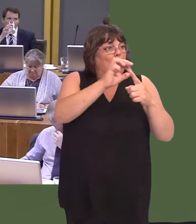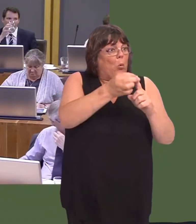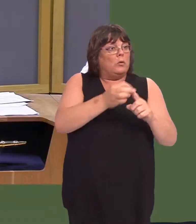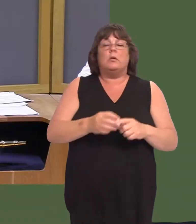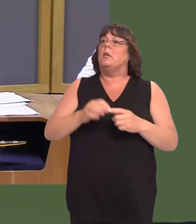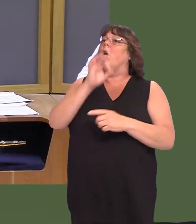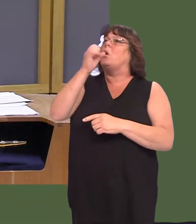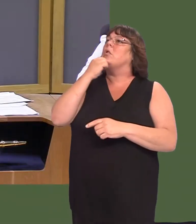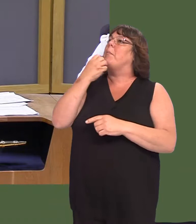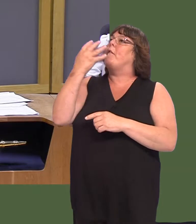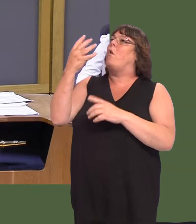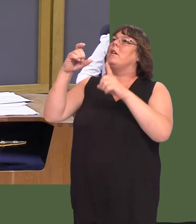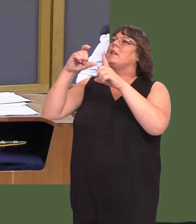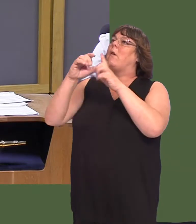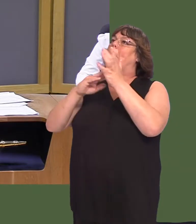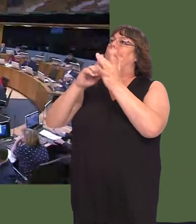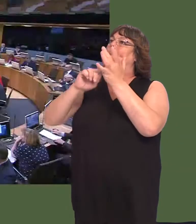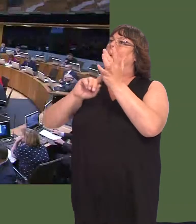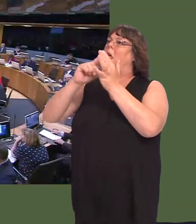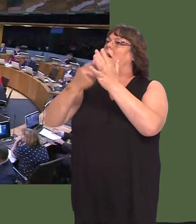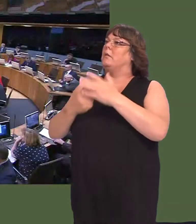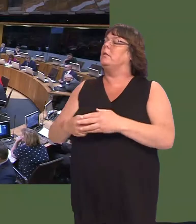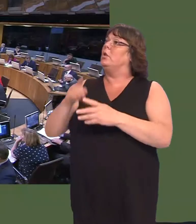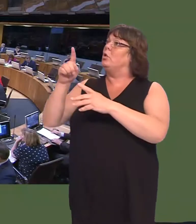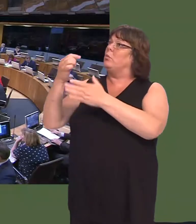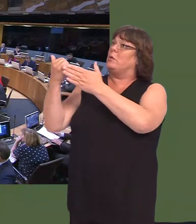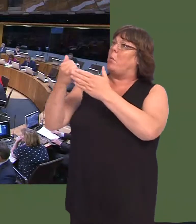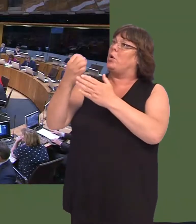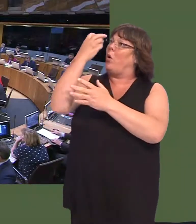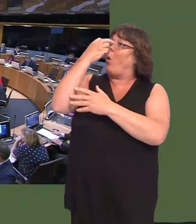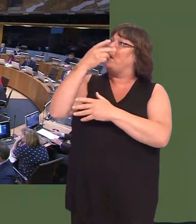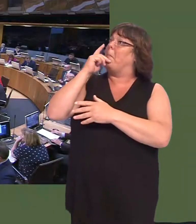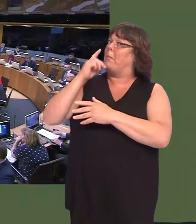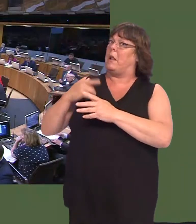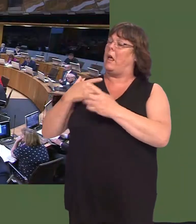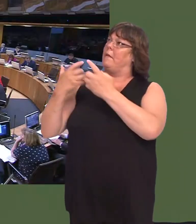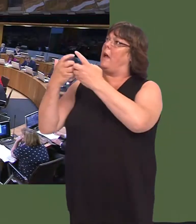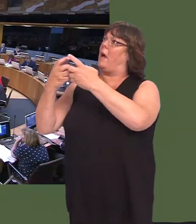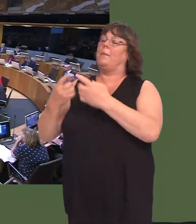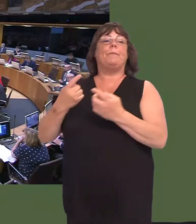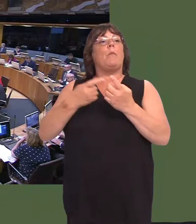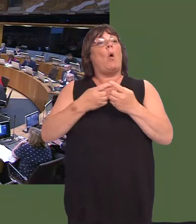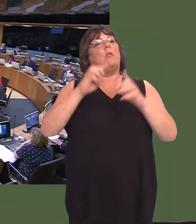What action is the Welsh Government taking to improve the lives of older people in Wales? OAQ(5)0665(FM) Carwyn Jones: ëTaking Wales Forwardí contains